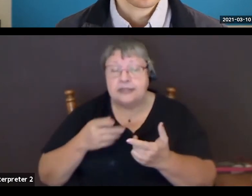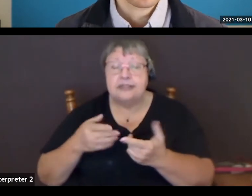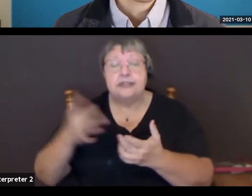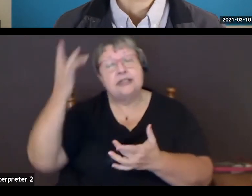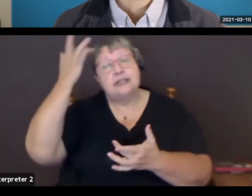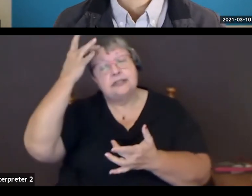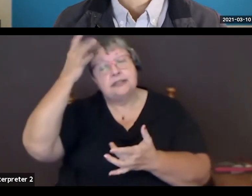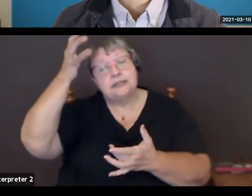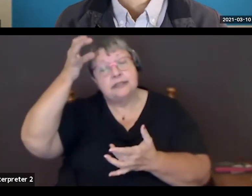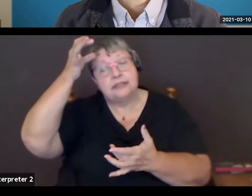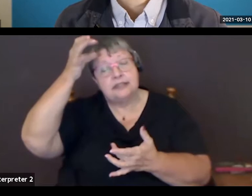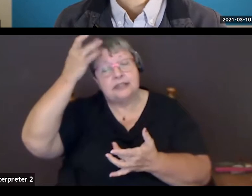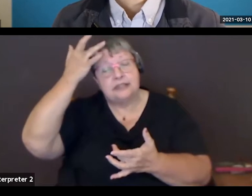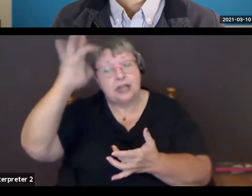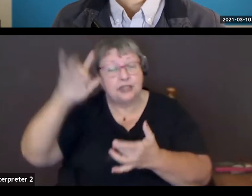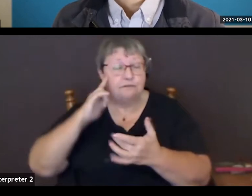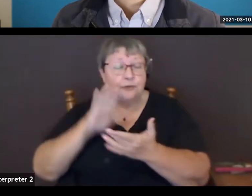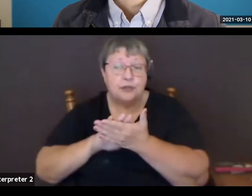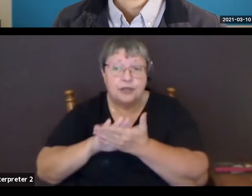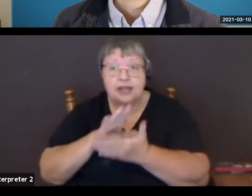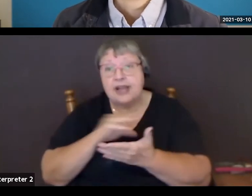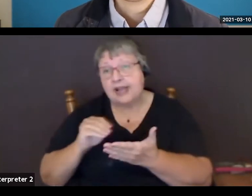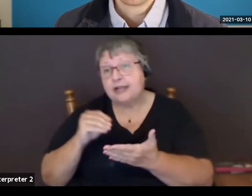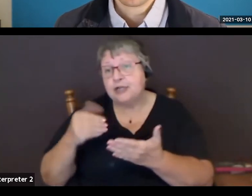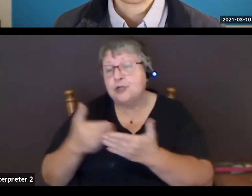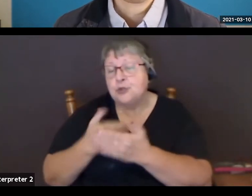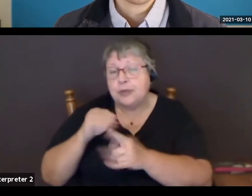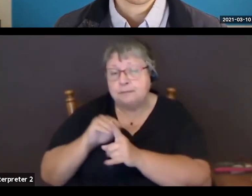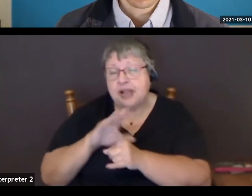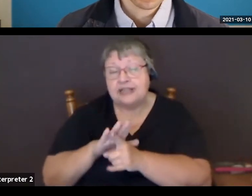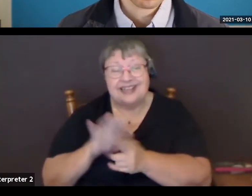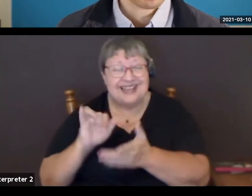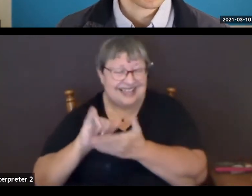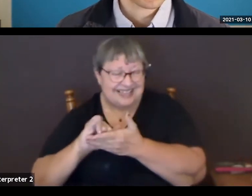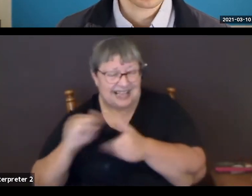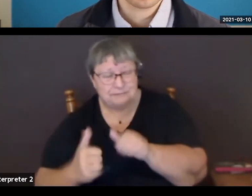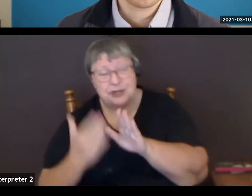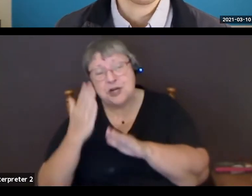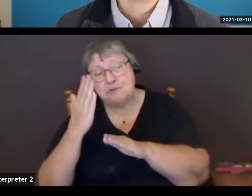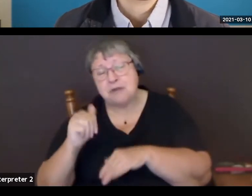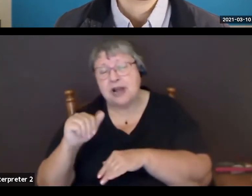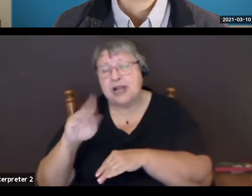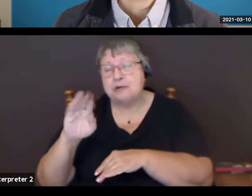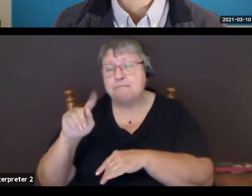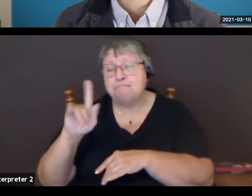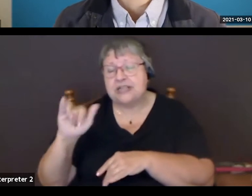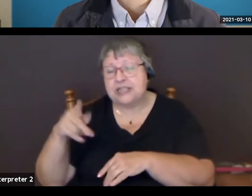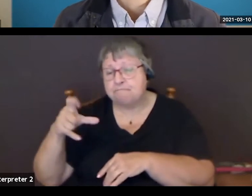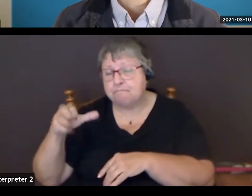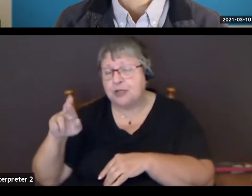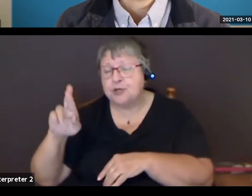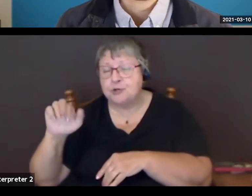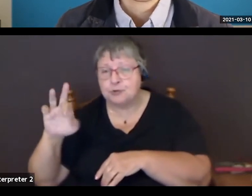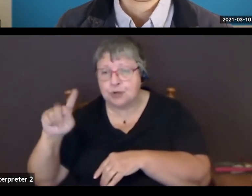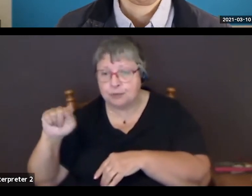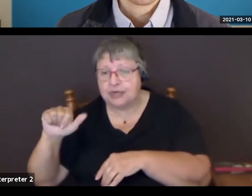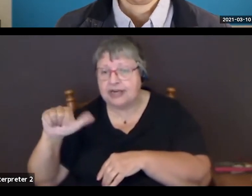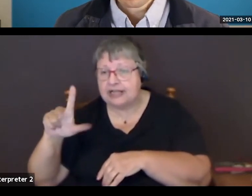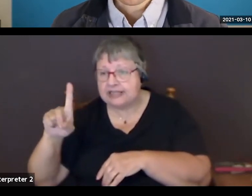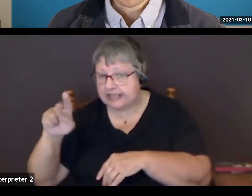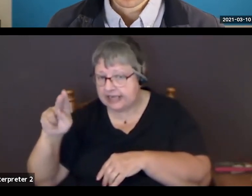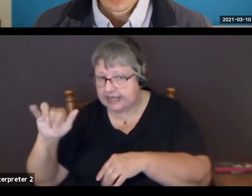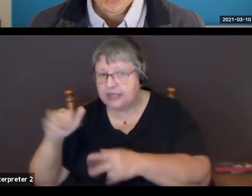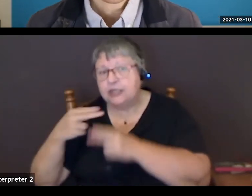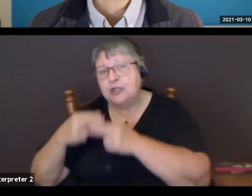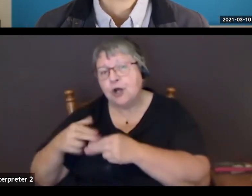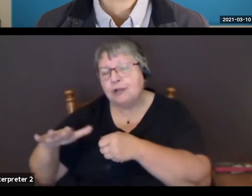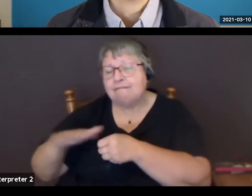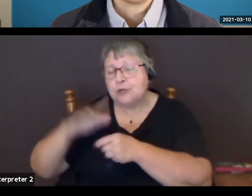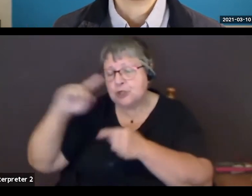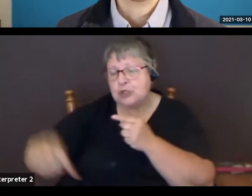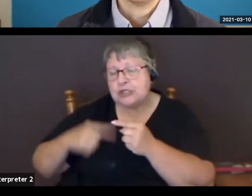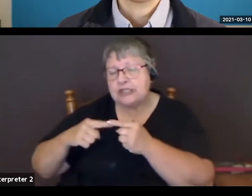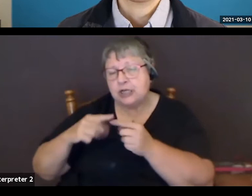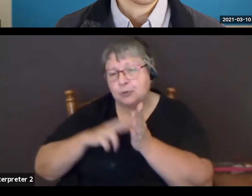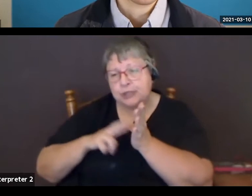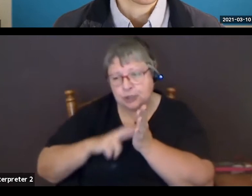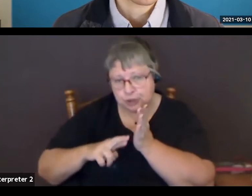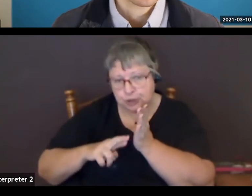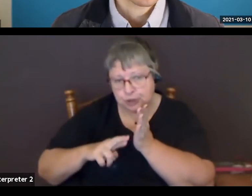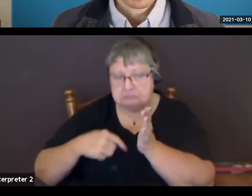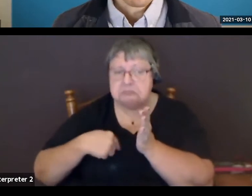And our approach to developing know which is inspired by what social psychologist Betsy Pollack Robert Cialdini and others call full cycle, research, my version, which I call citizen behavioral science looks like this.